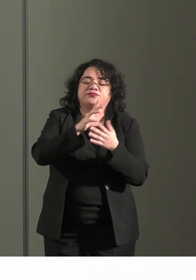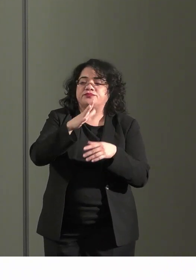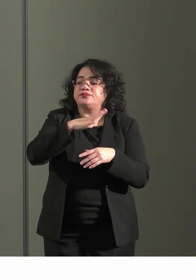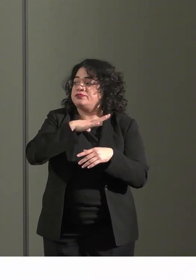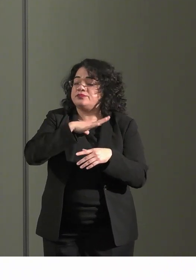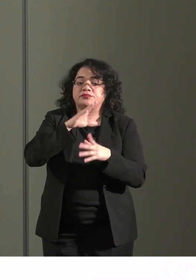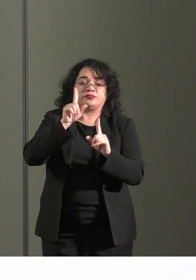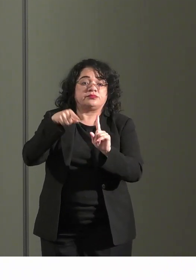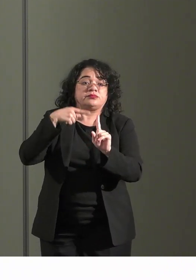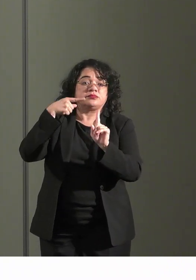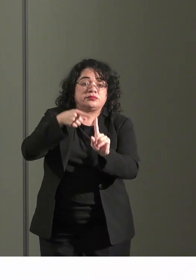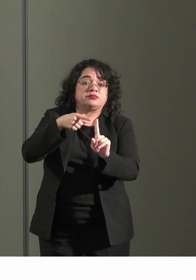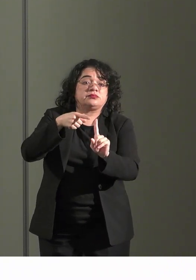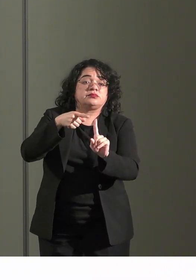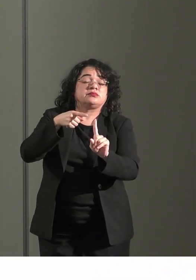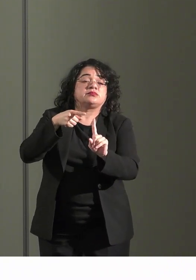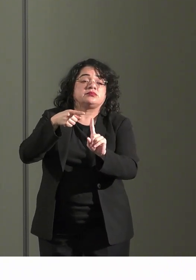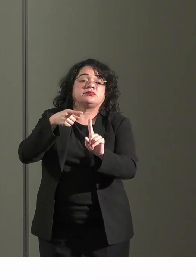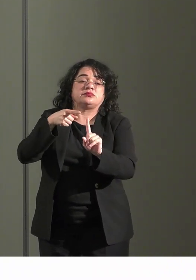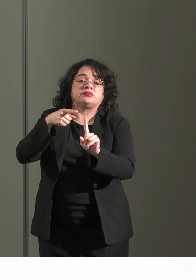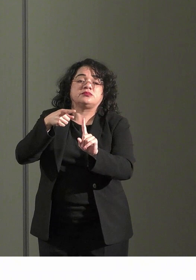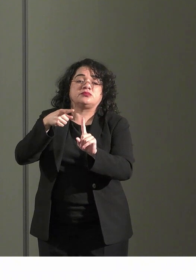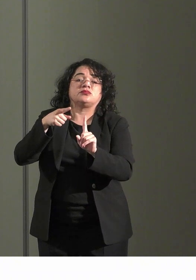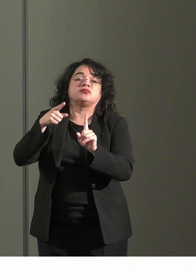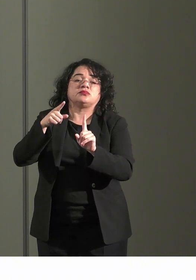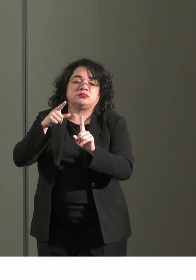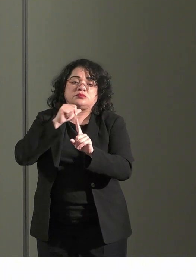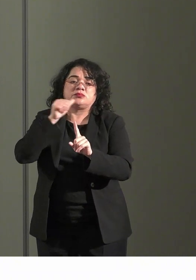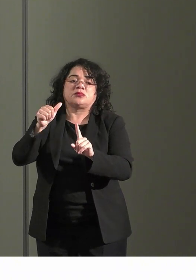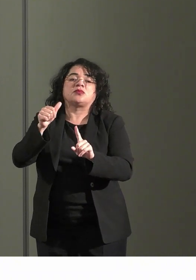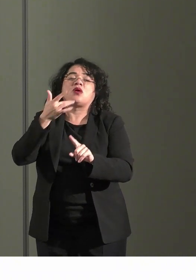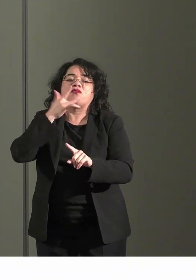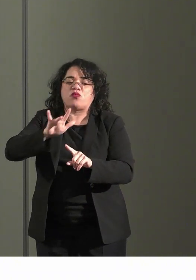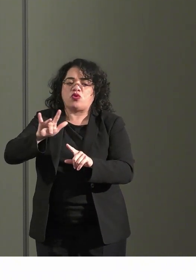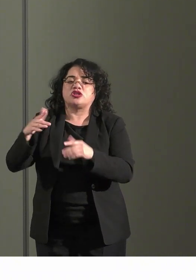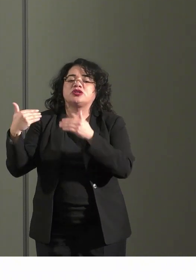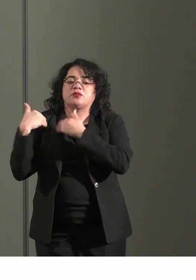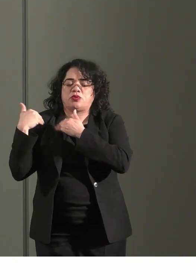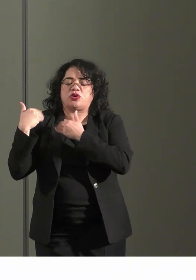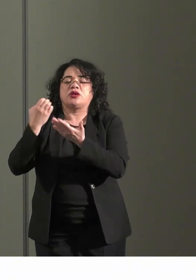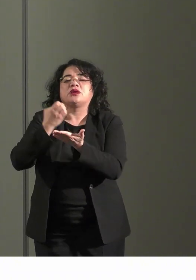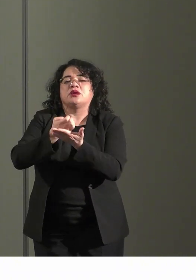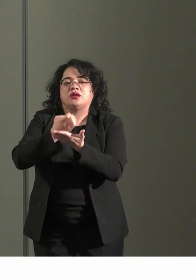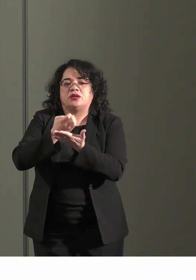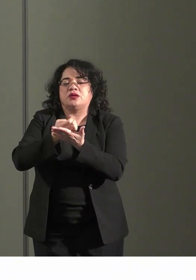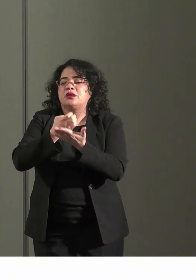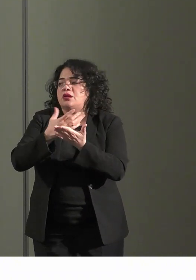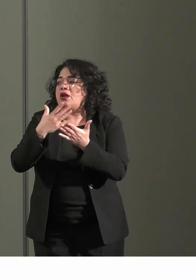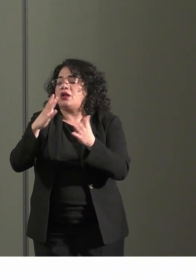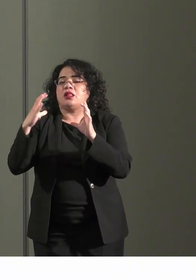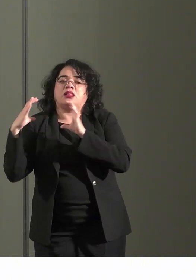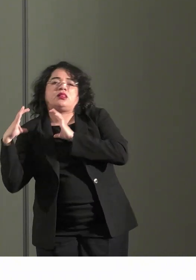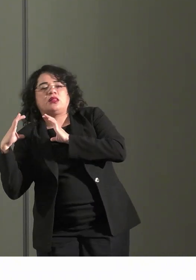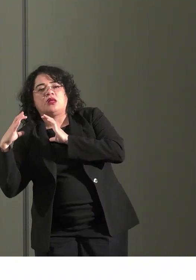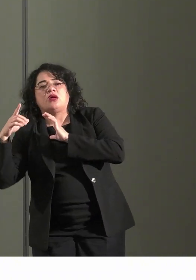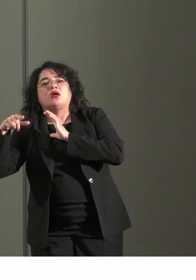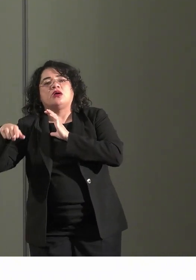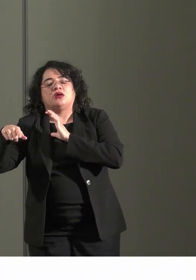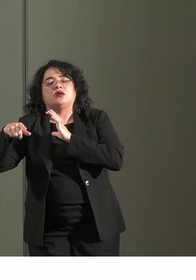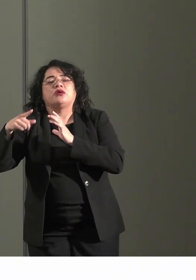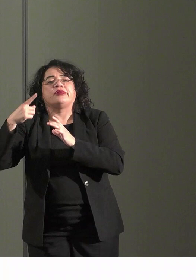that is assessment to the economic administrative burden placed on the covered party to comply with